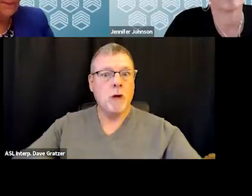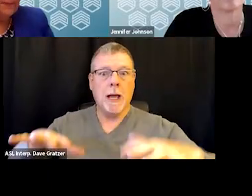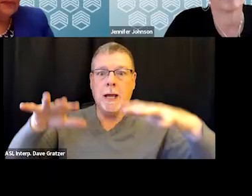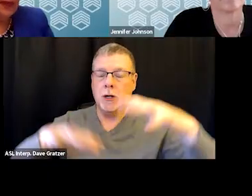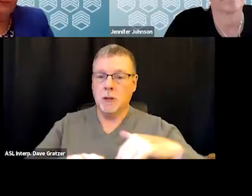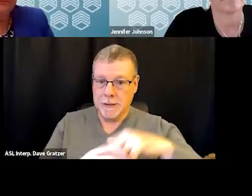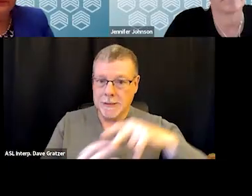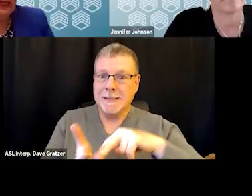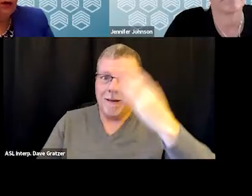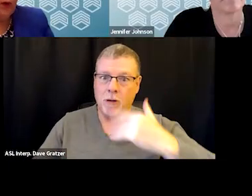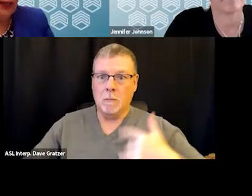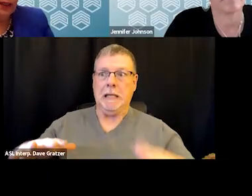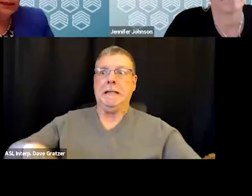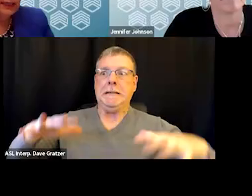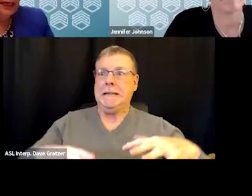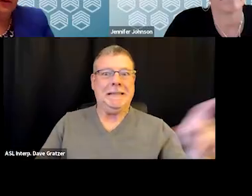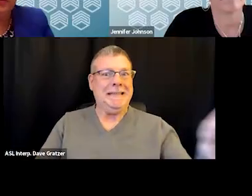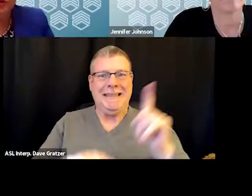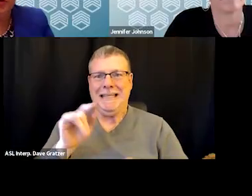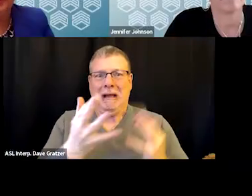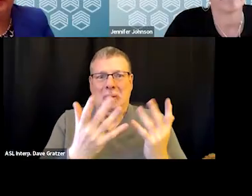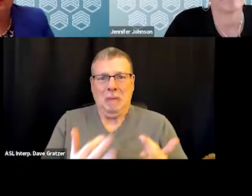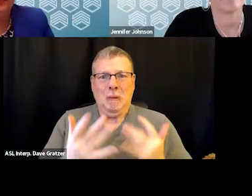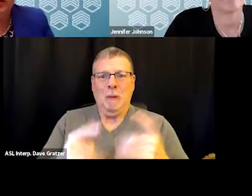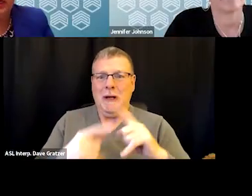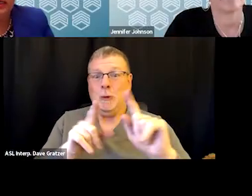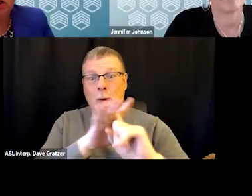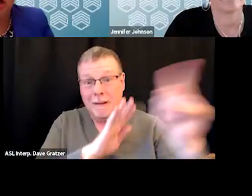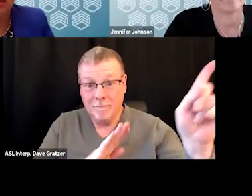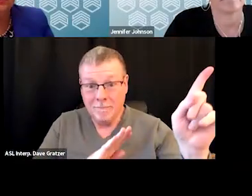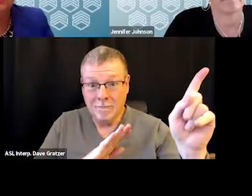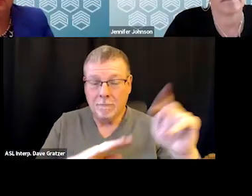Um, they can't wait to get out of your courtroom. They want their case called.